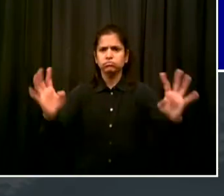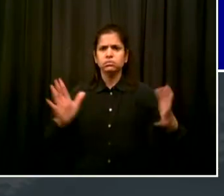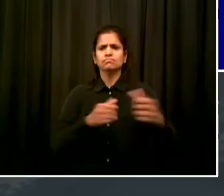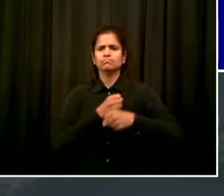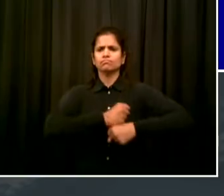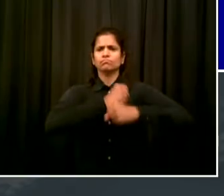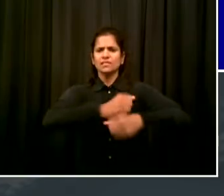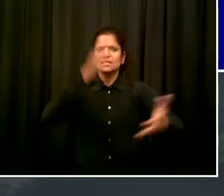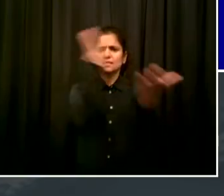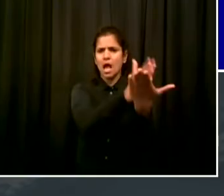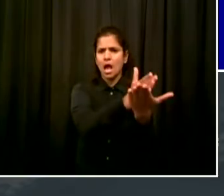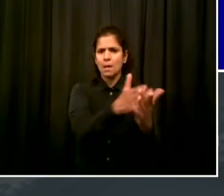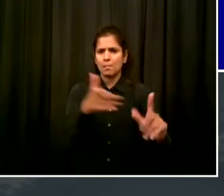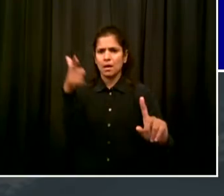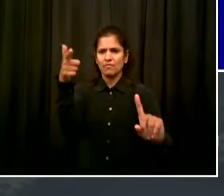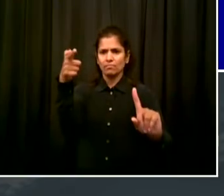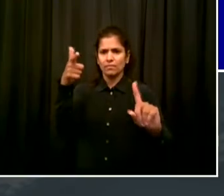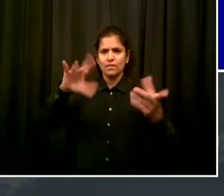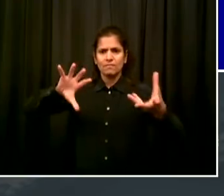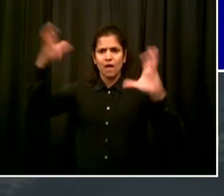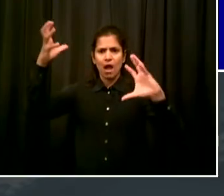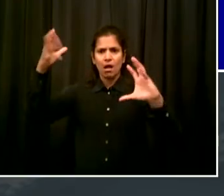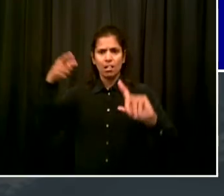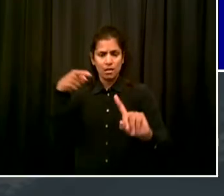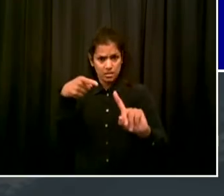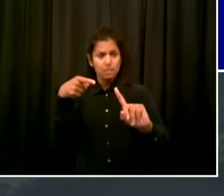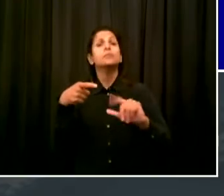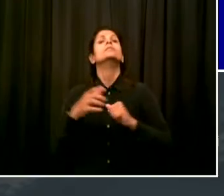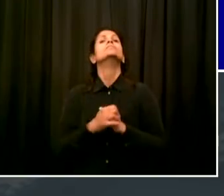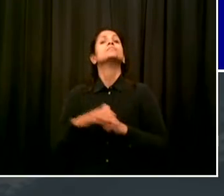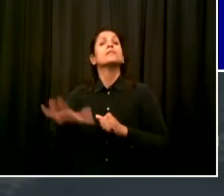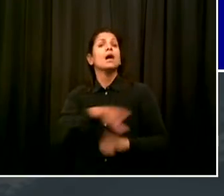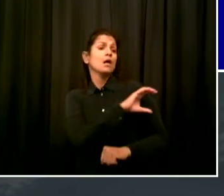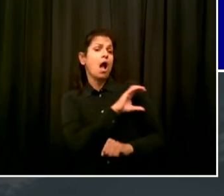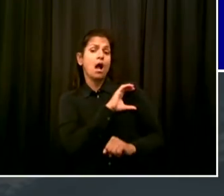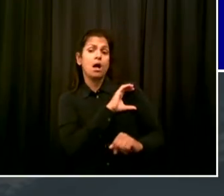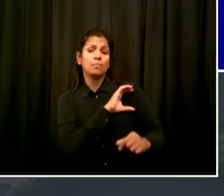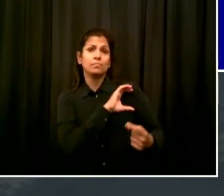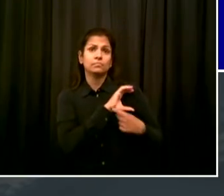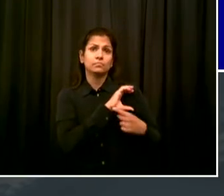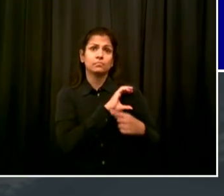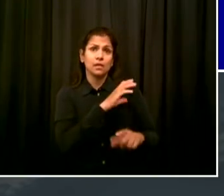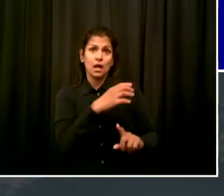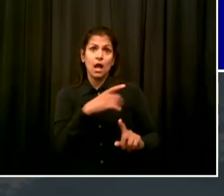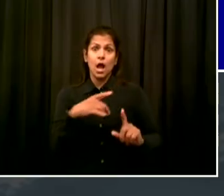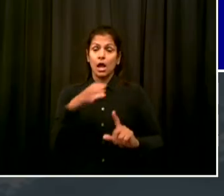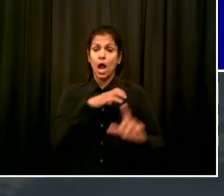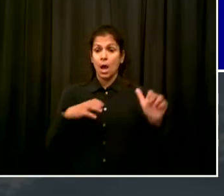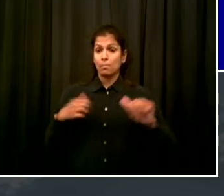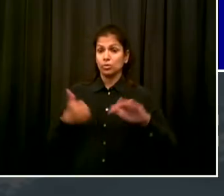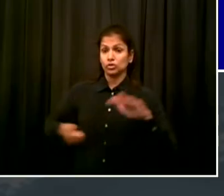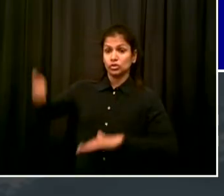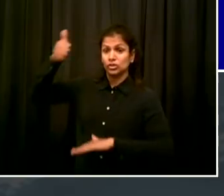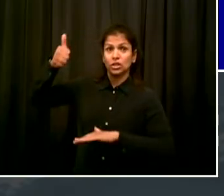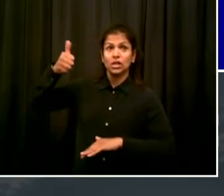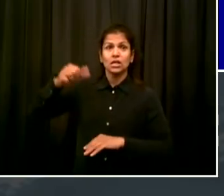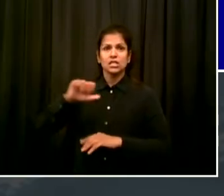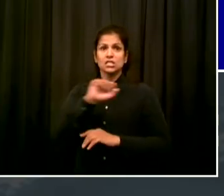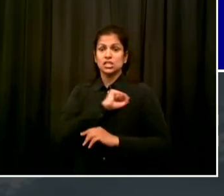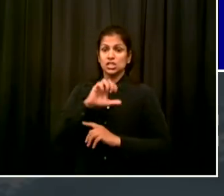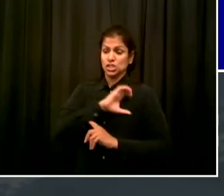LOCATIONS WITH